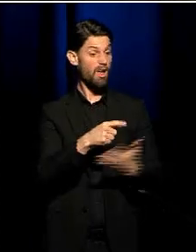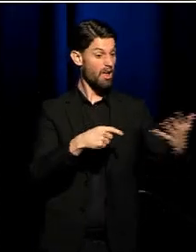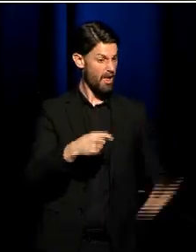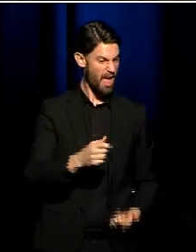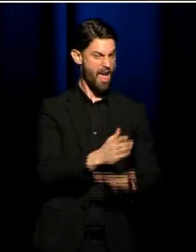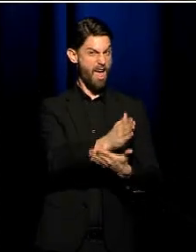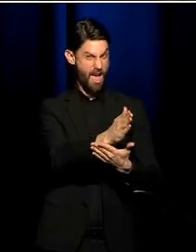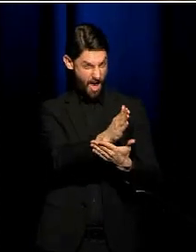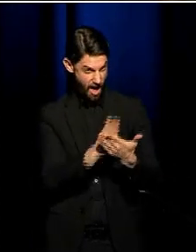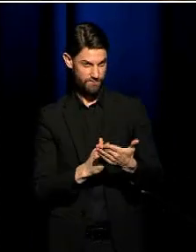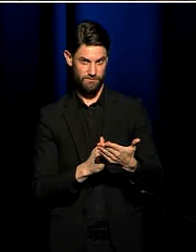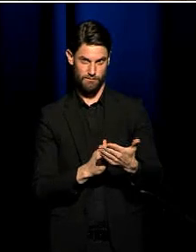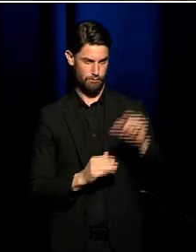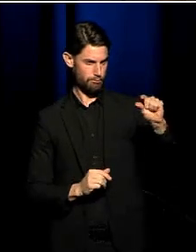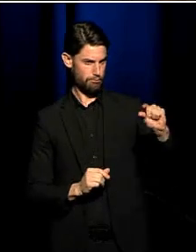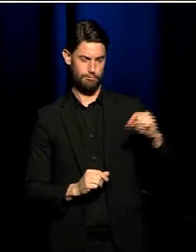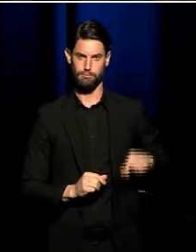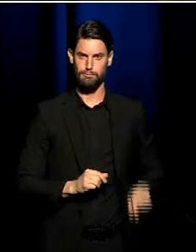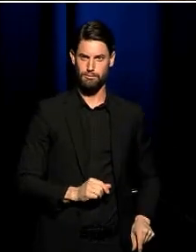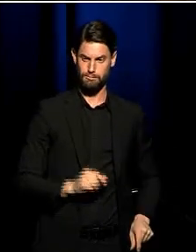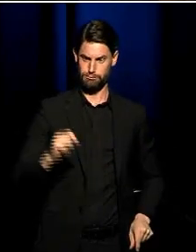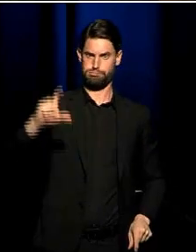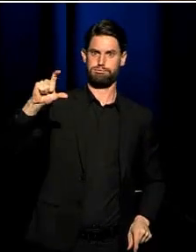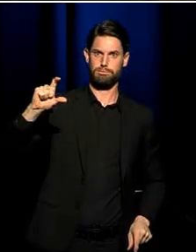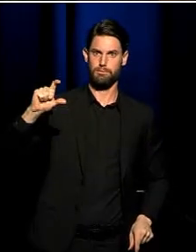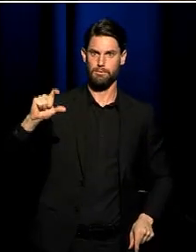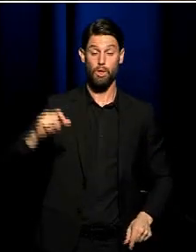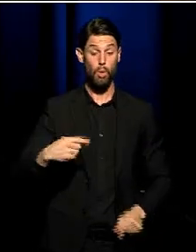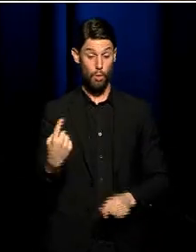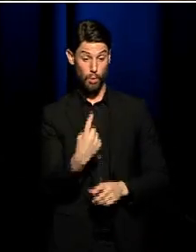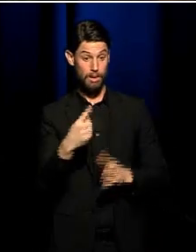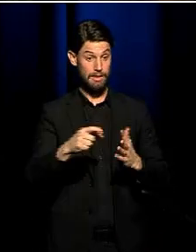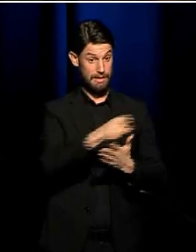Working-age people with disability are twice as likely as those without